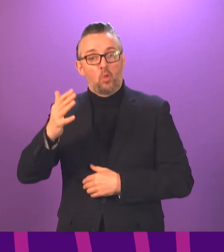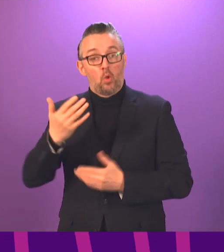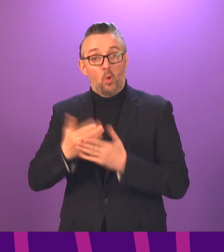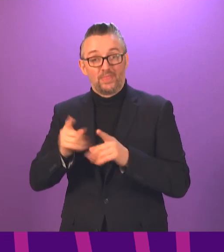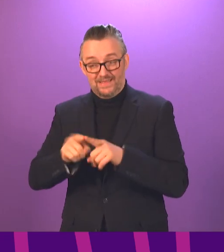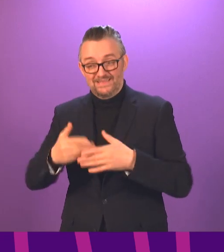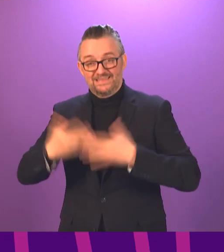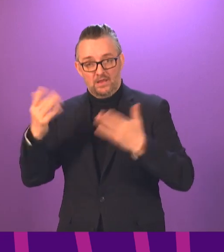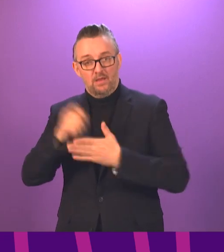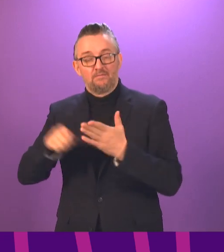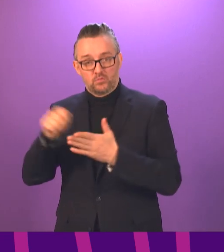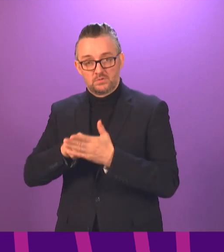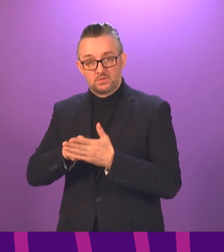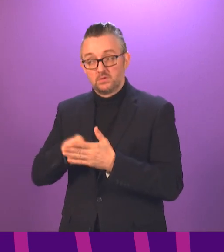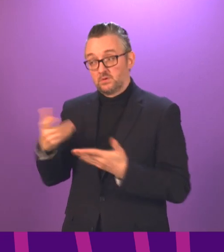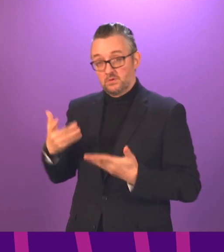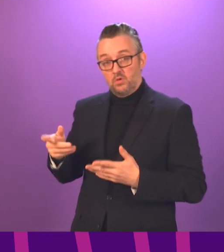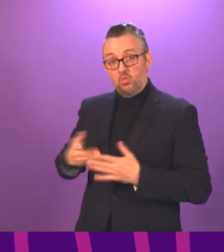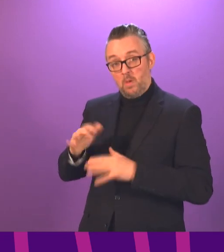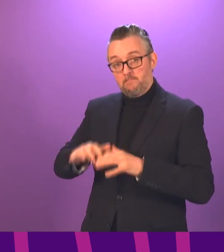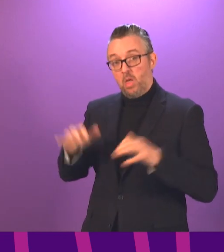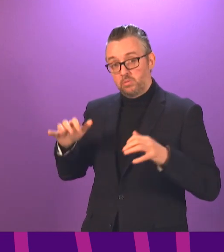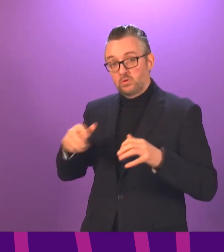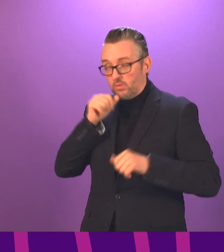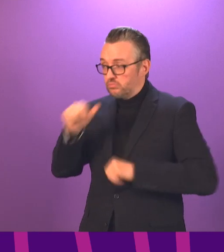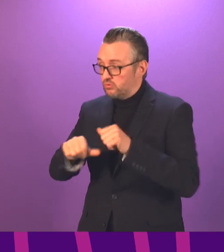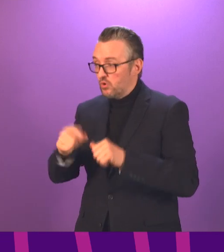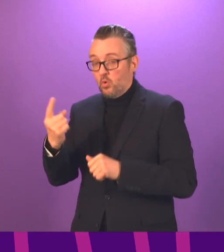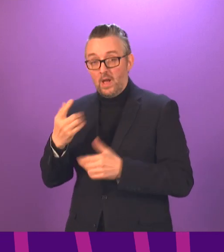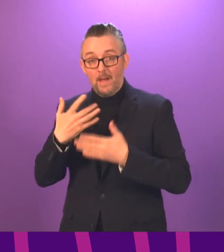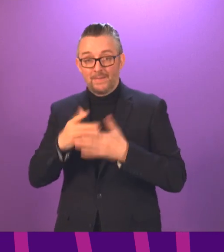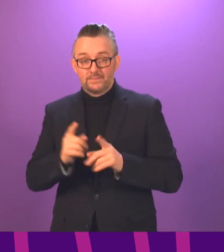the Parliament at the moment will allow someone who has already appointed a proxy